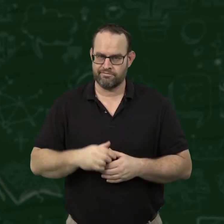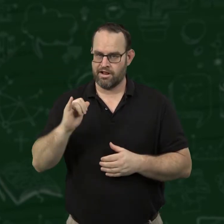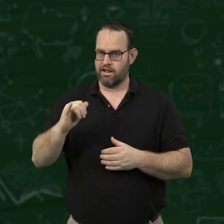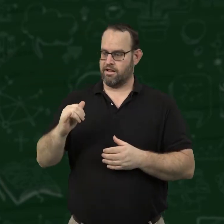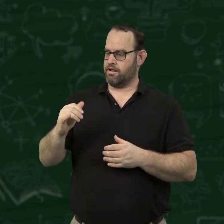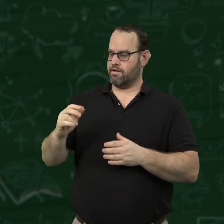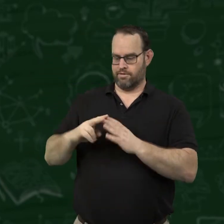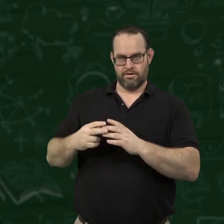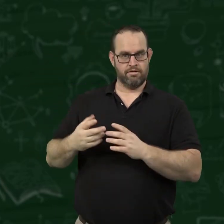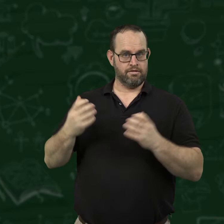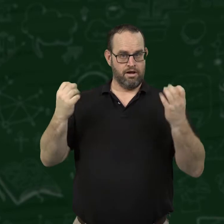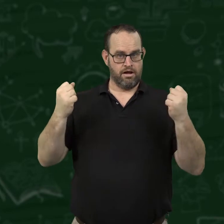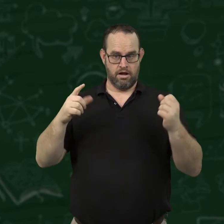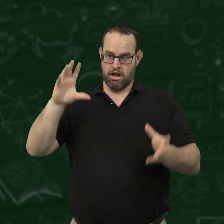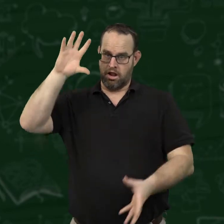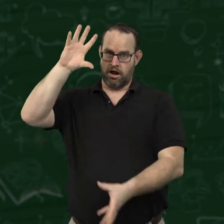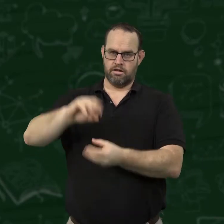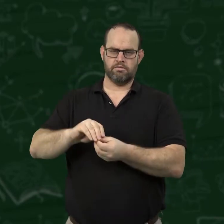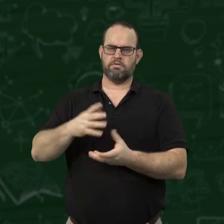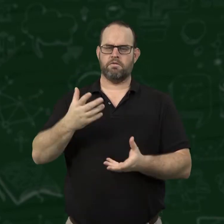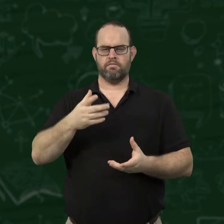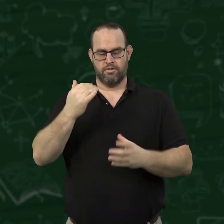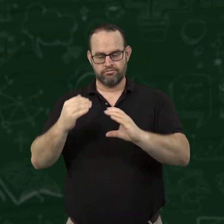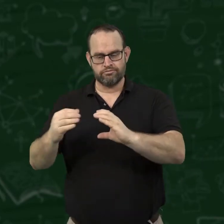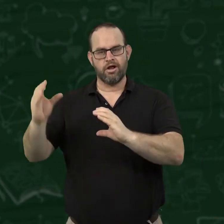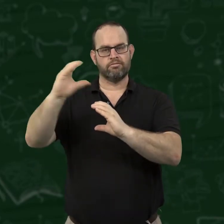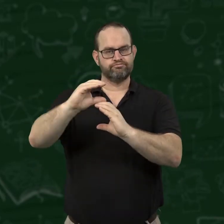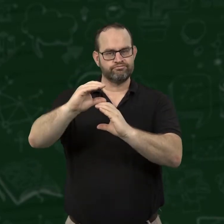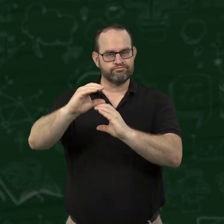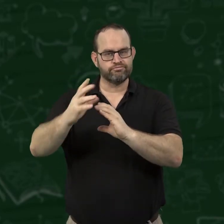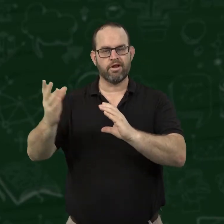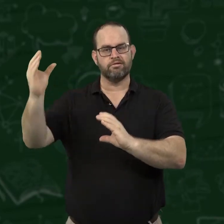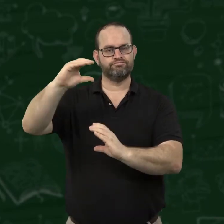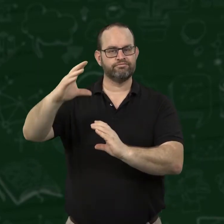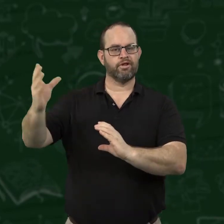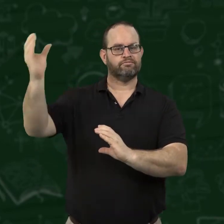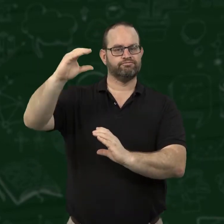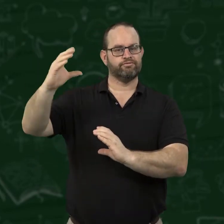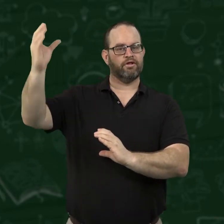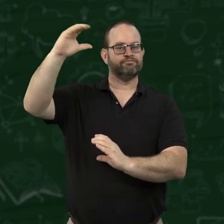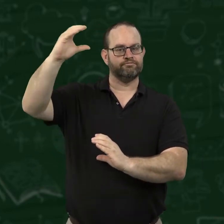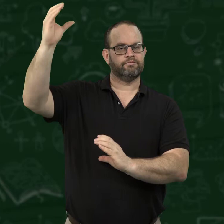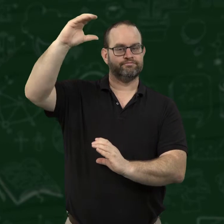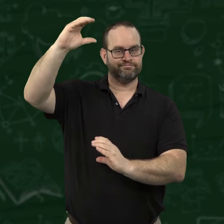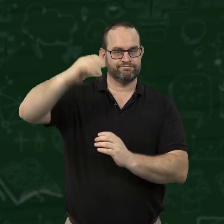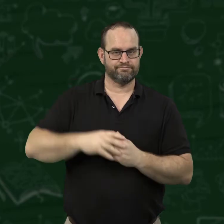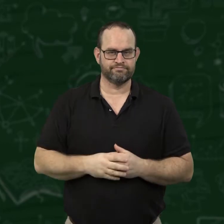You can sign that concept of addition vertically to represent snow being added on top of other snow.